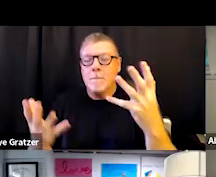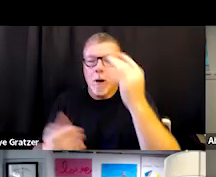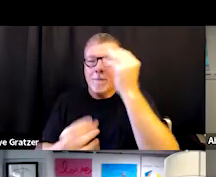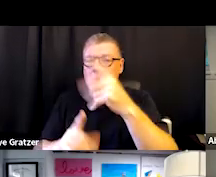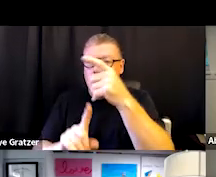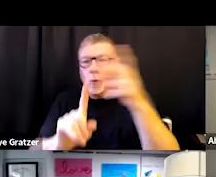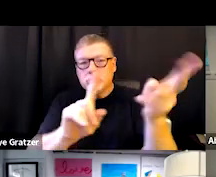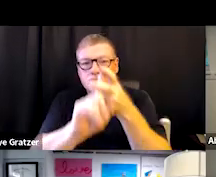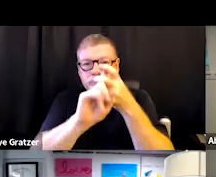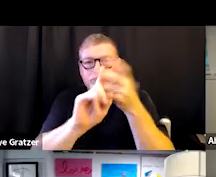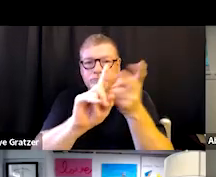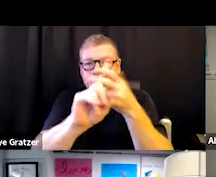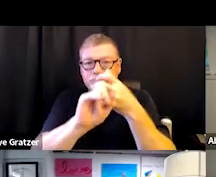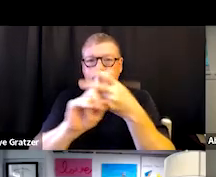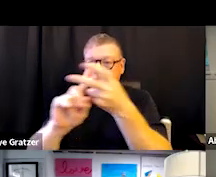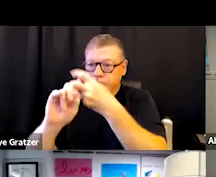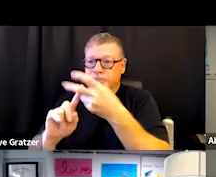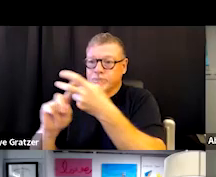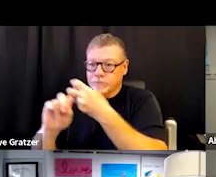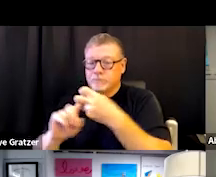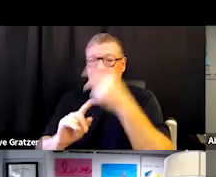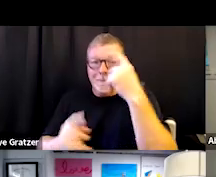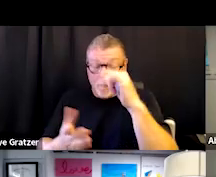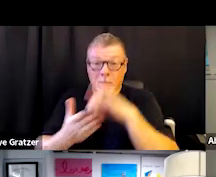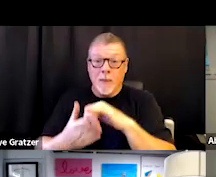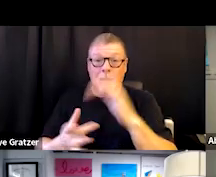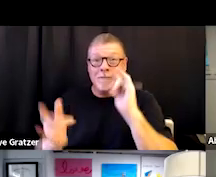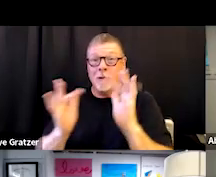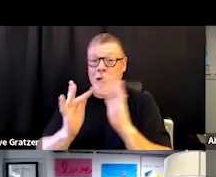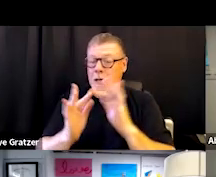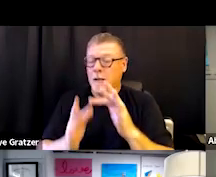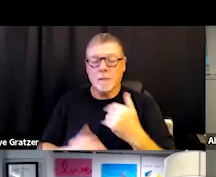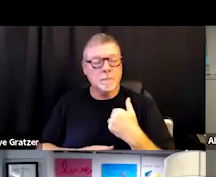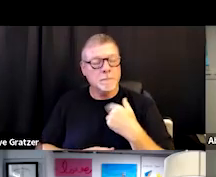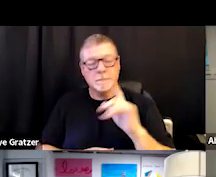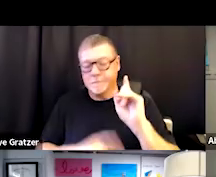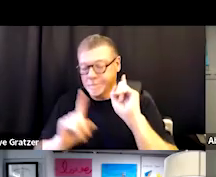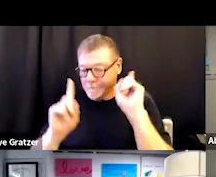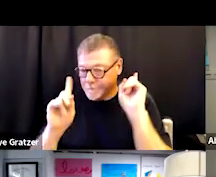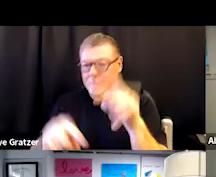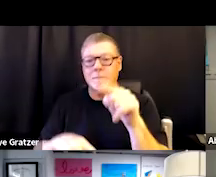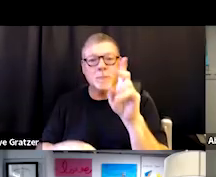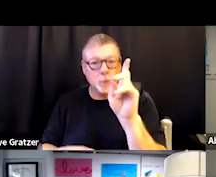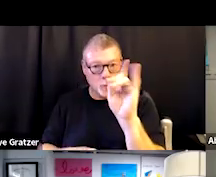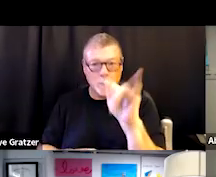from the website with regard to the contacts, I would reach out first to them,